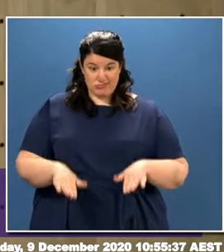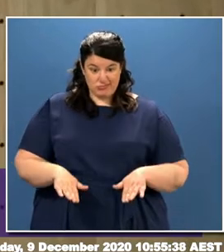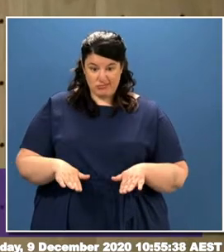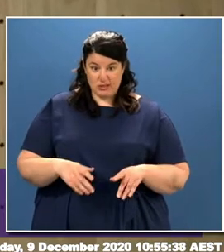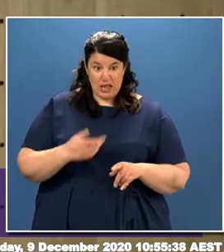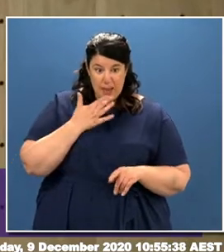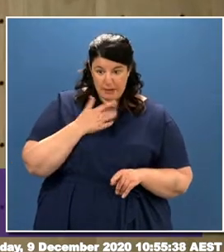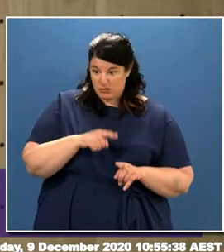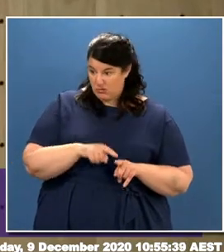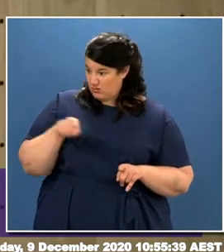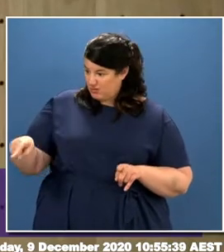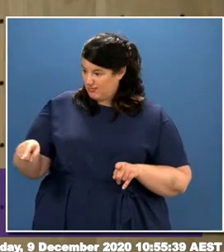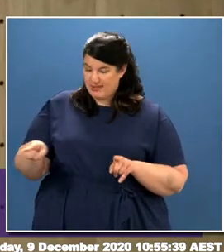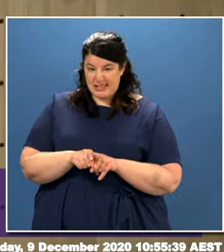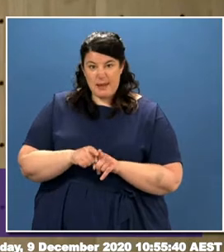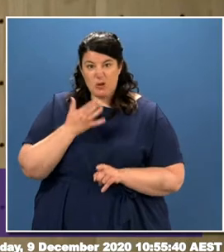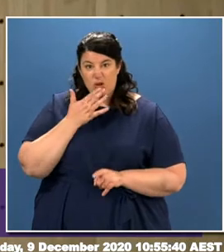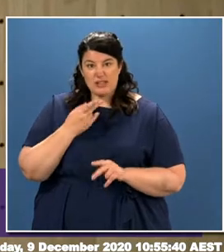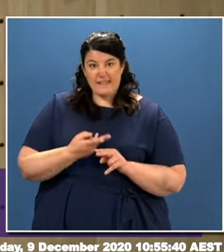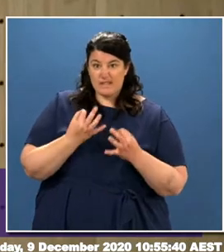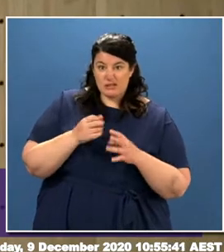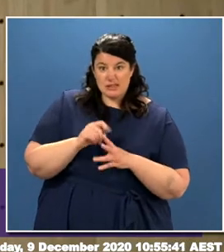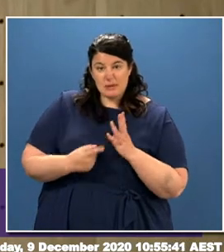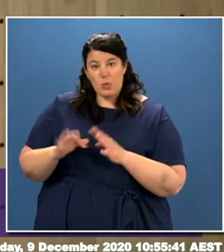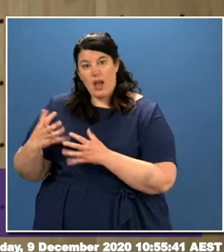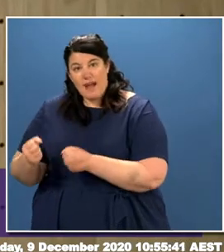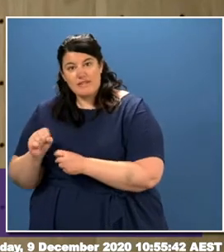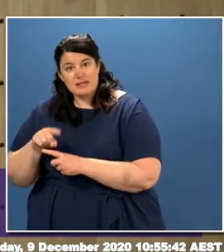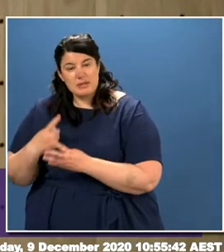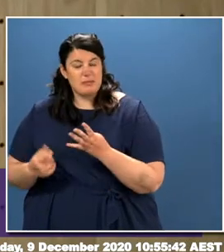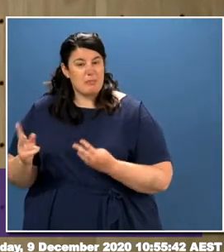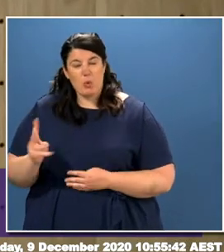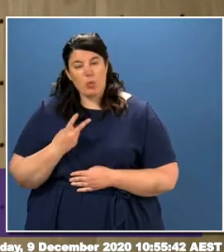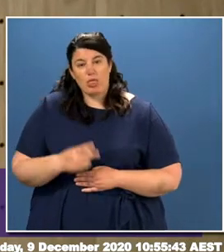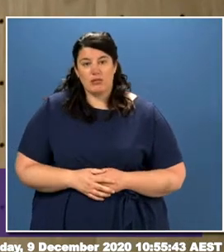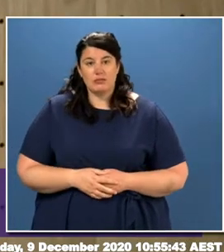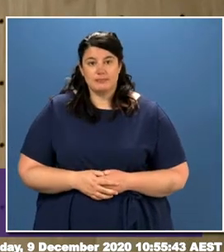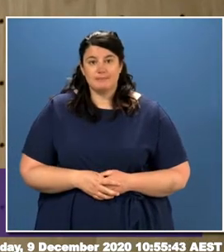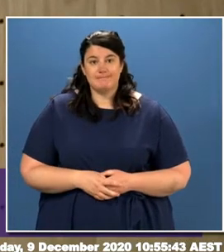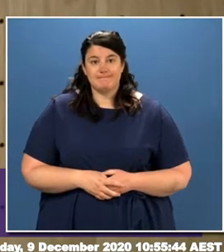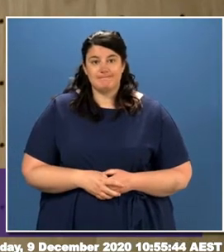To them it's just an adjustment. Yes. Thank you. Thank you. Commissioner Ryan?